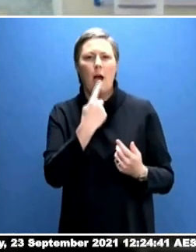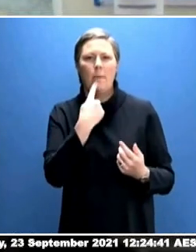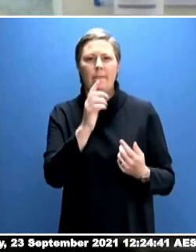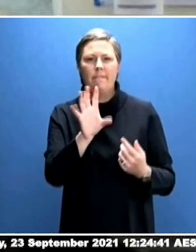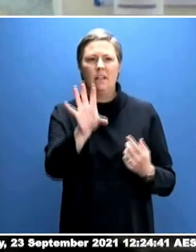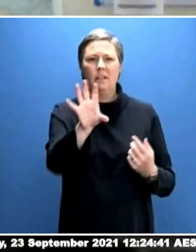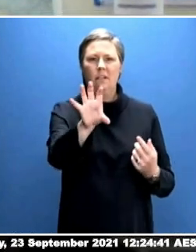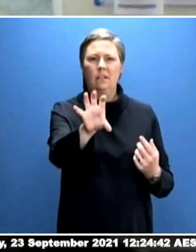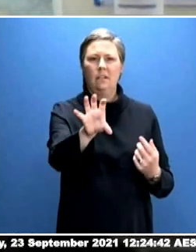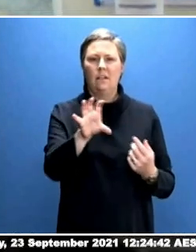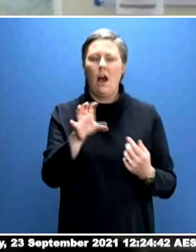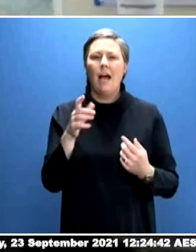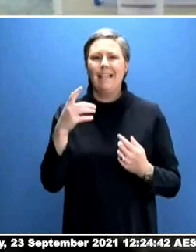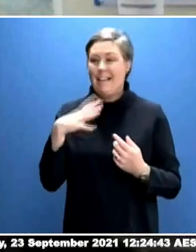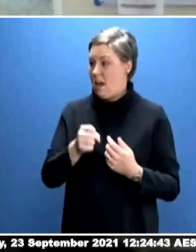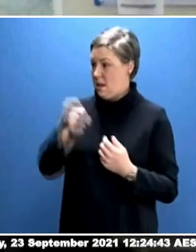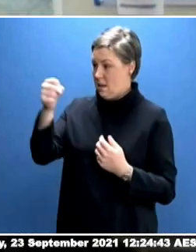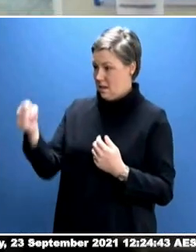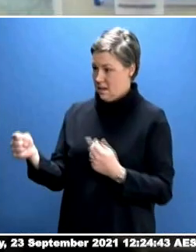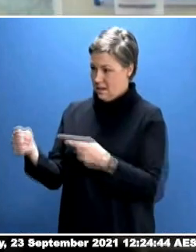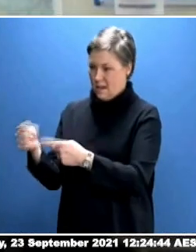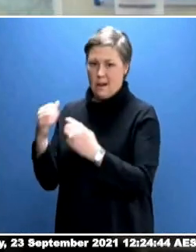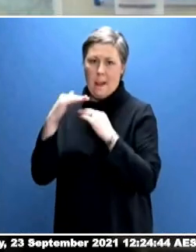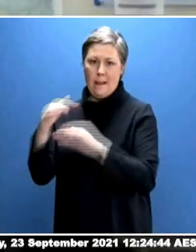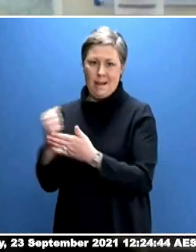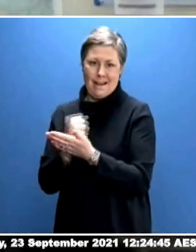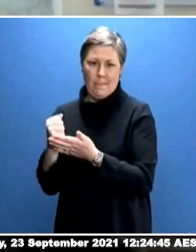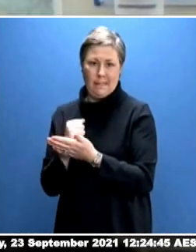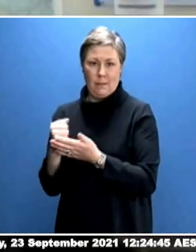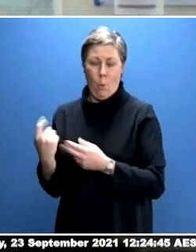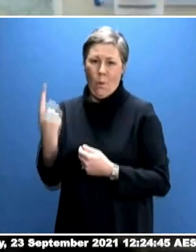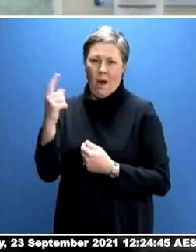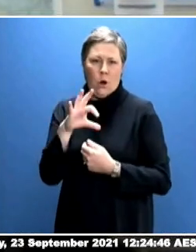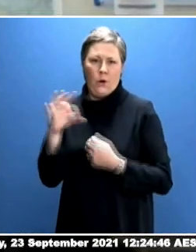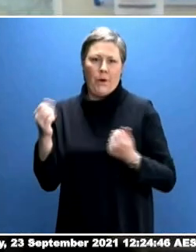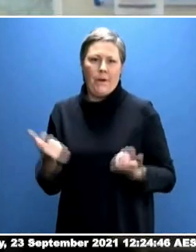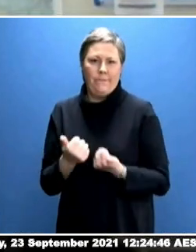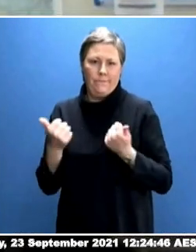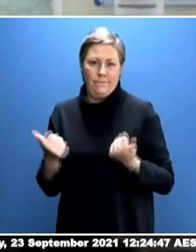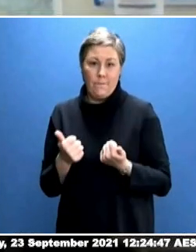because of the limited numbers in the current facility and because of the gender situation.